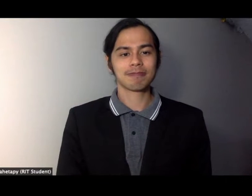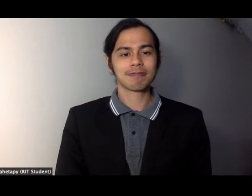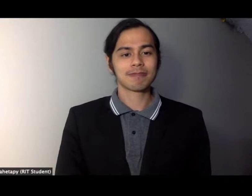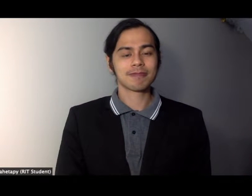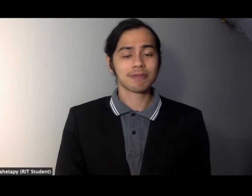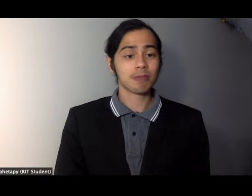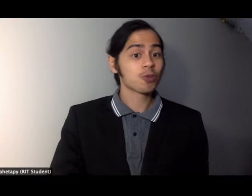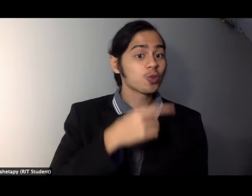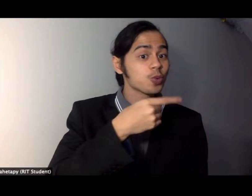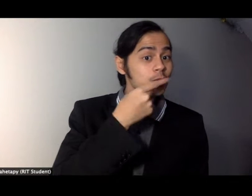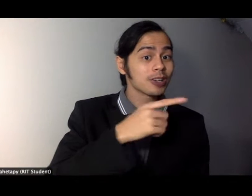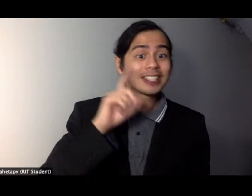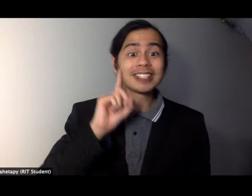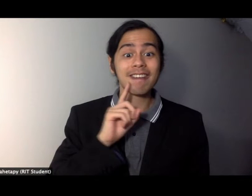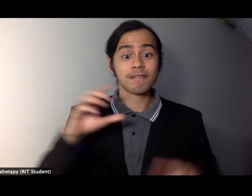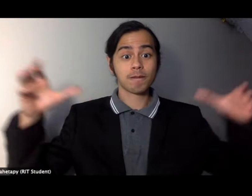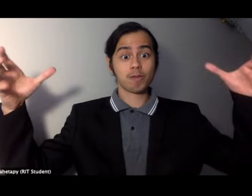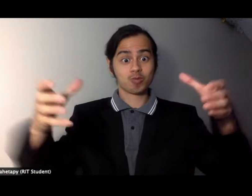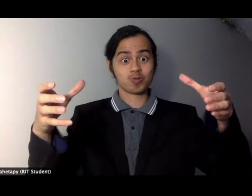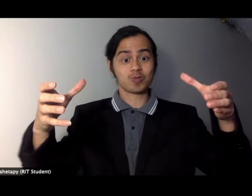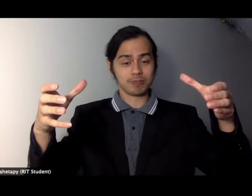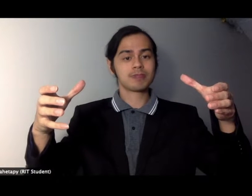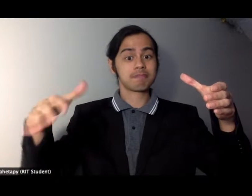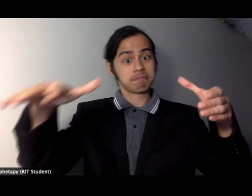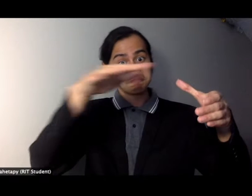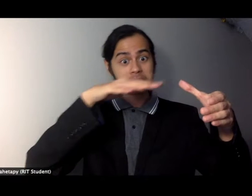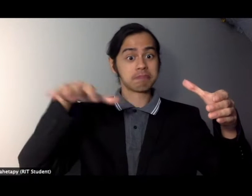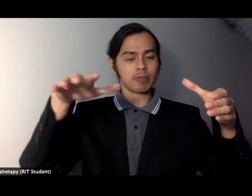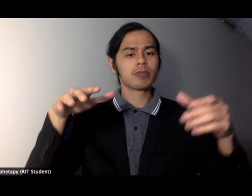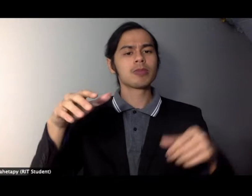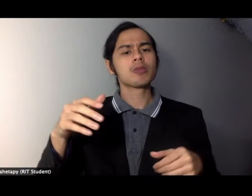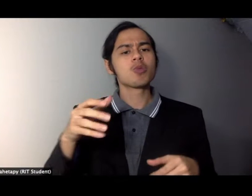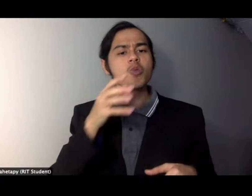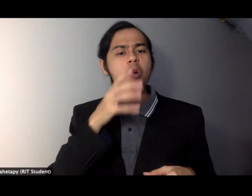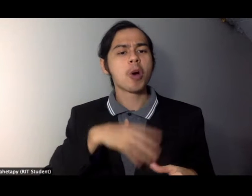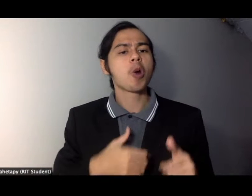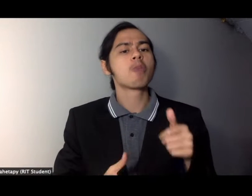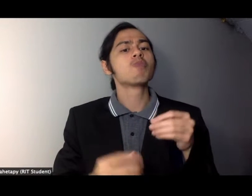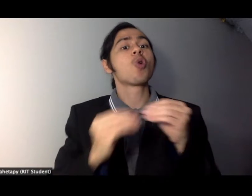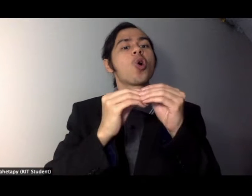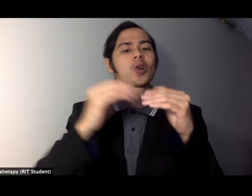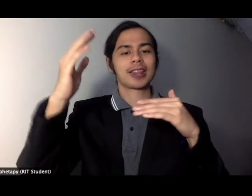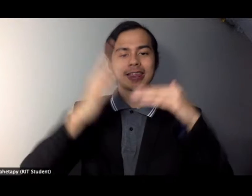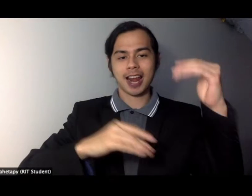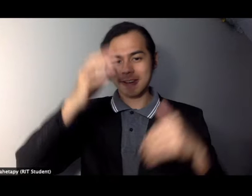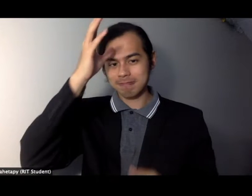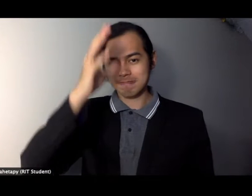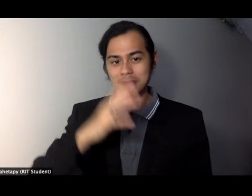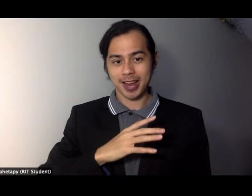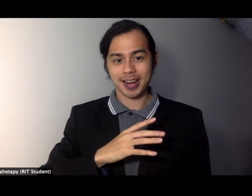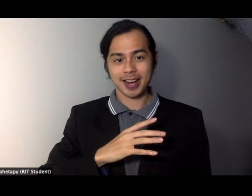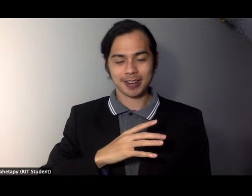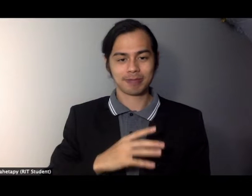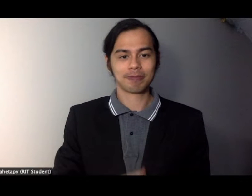Both the hearing and deaf groups had more females than males.